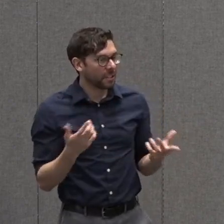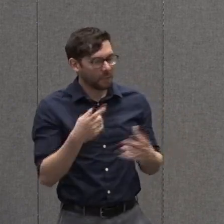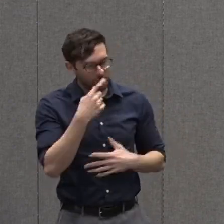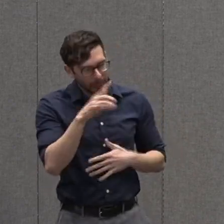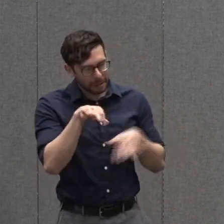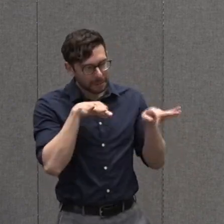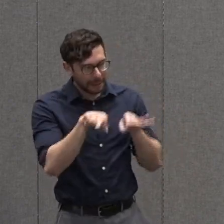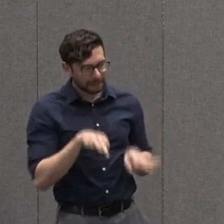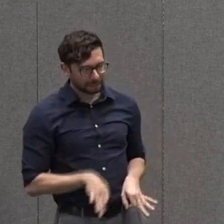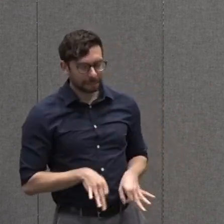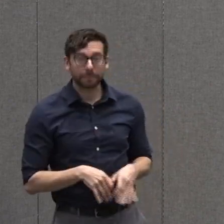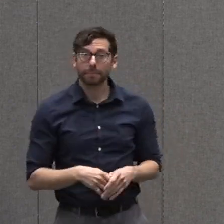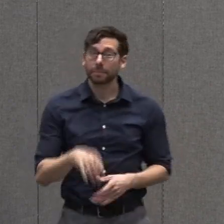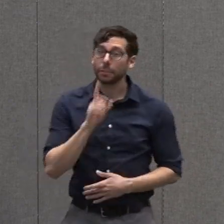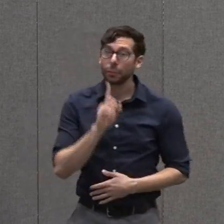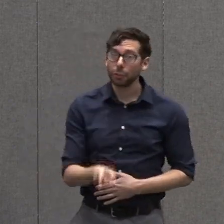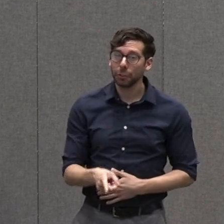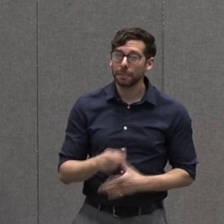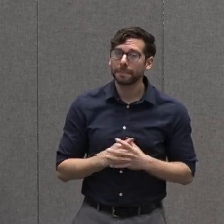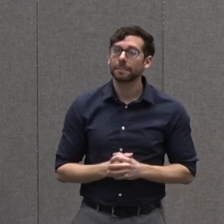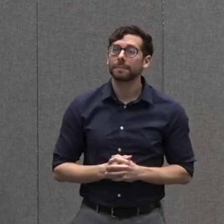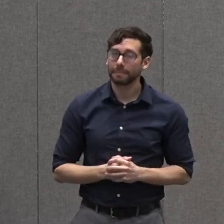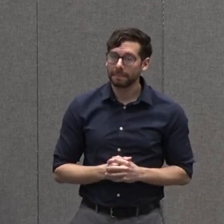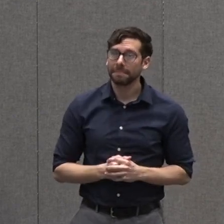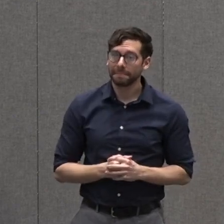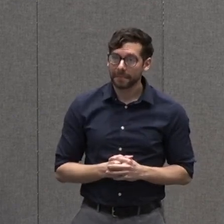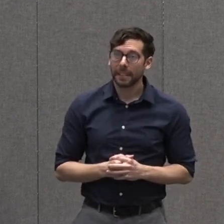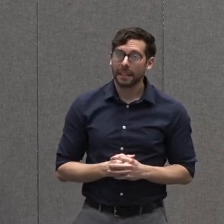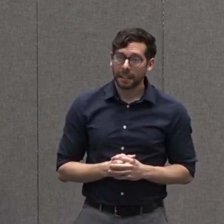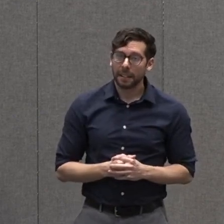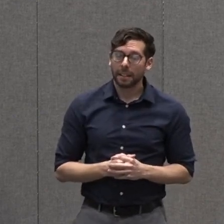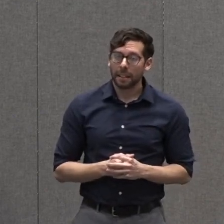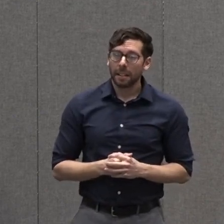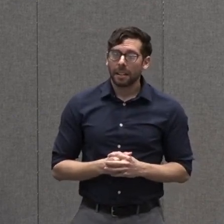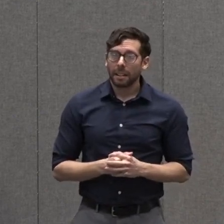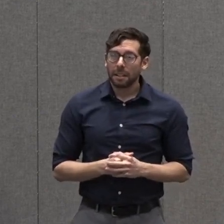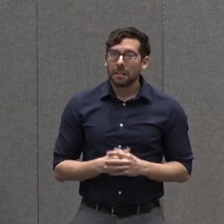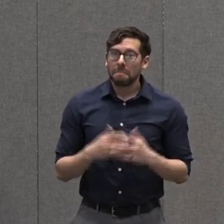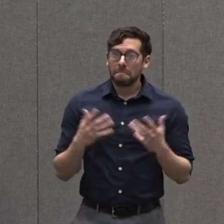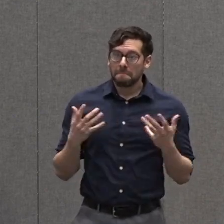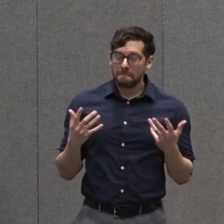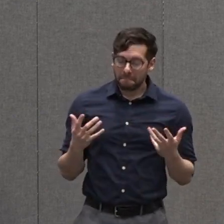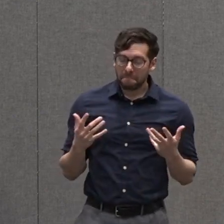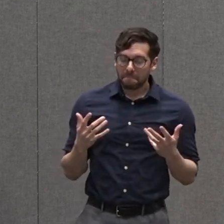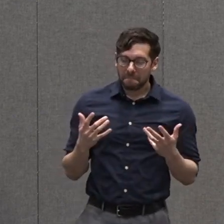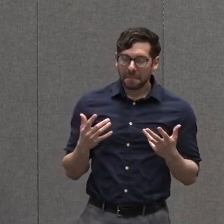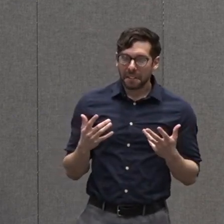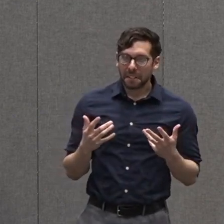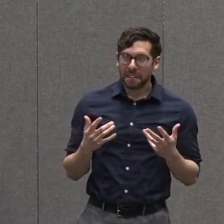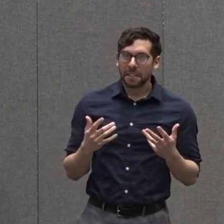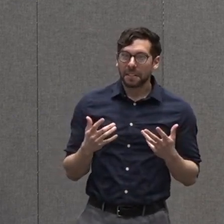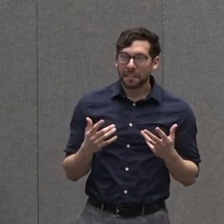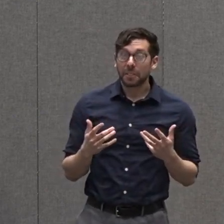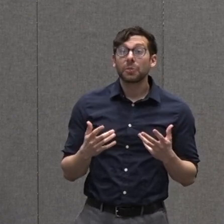Sure, as I start that, when we get people back down to the museum,